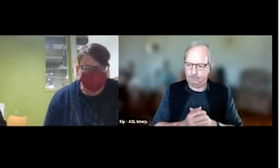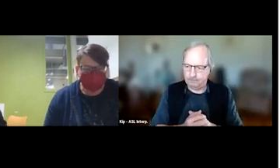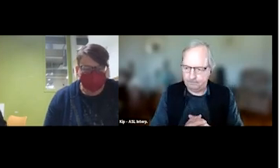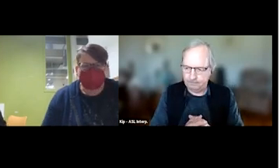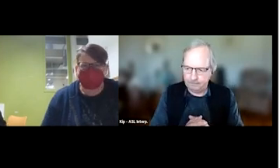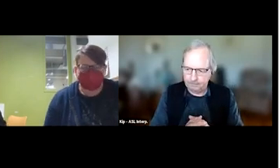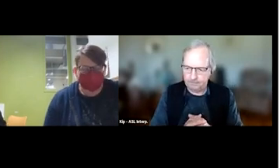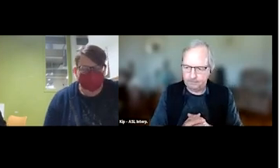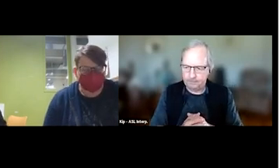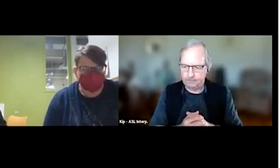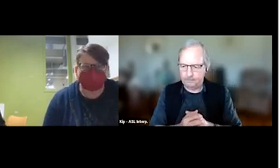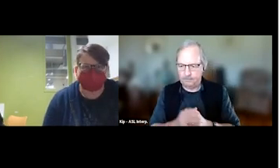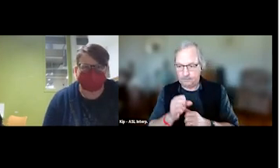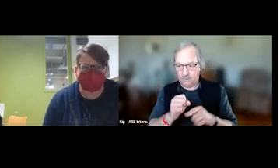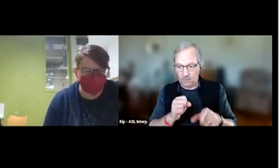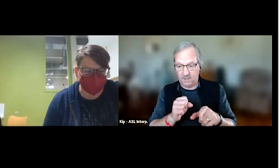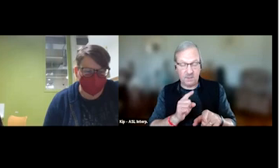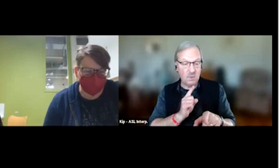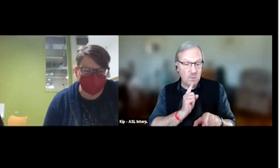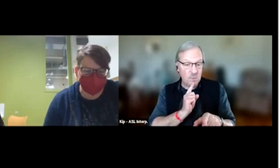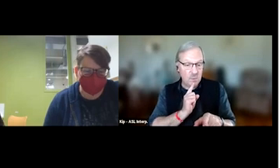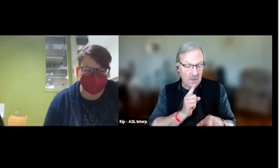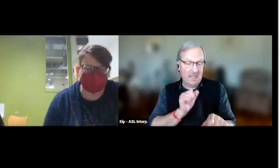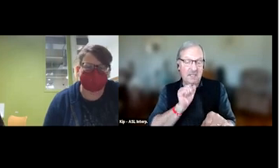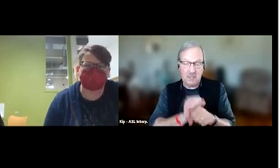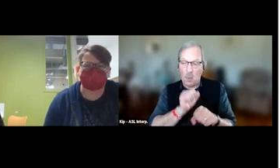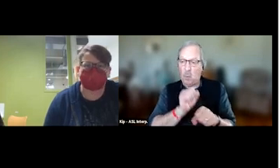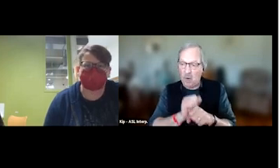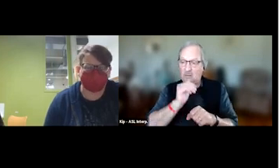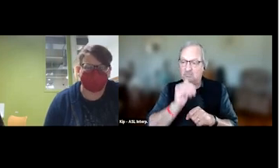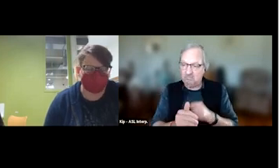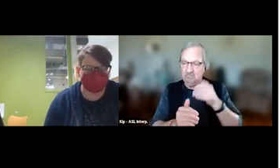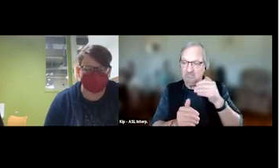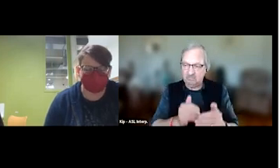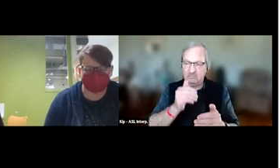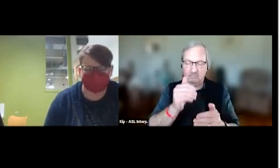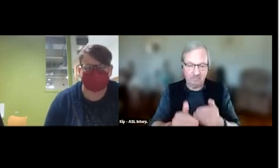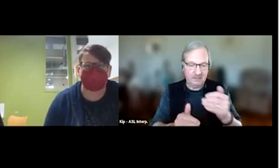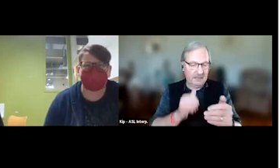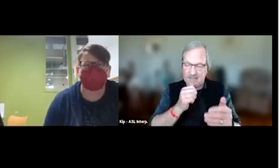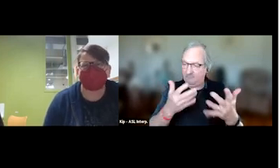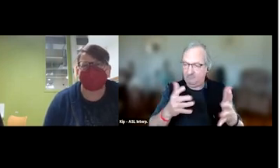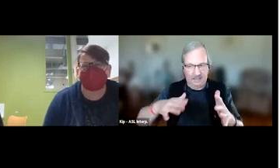And so all of this really is a work in progress and I think there are things to really to remember,